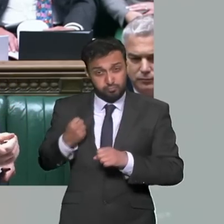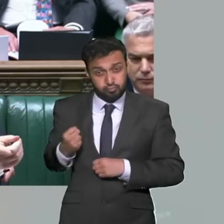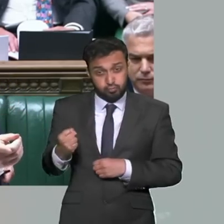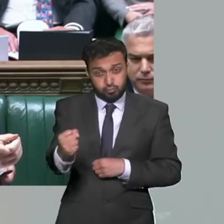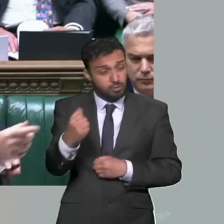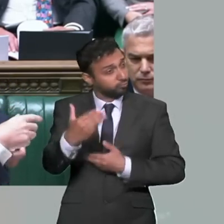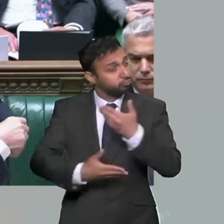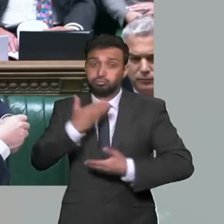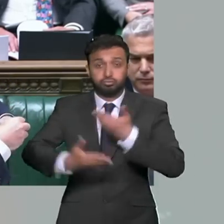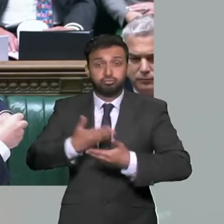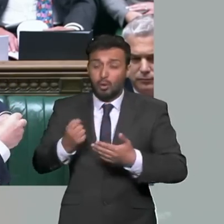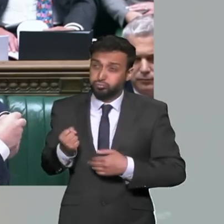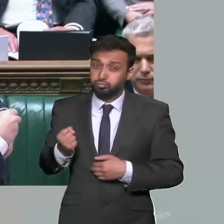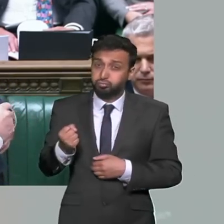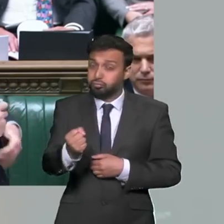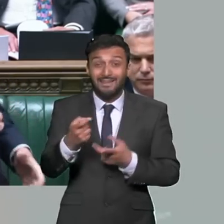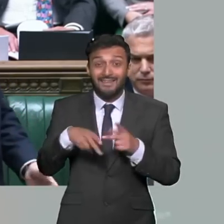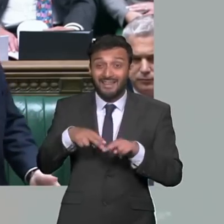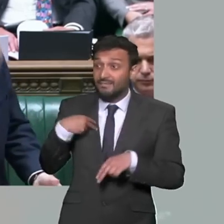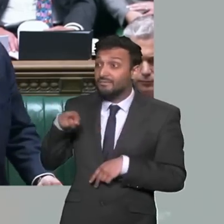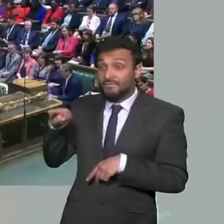have been possible if we had listened to Labour.